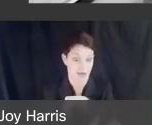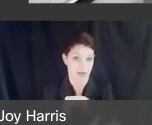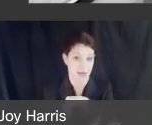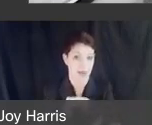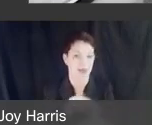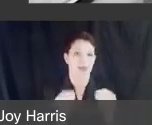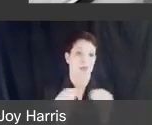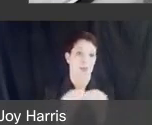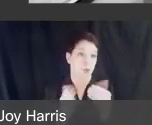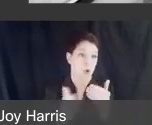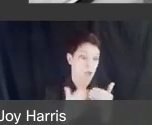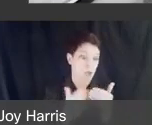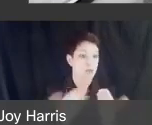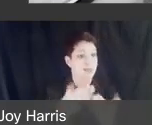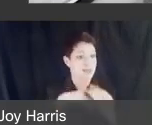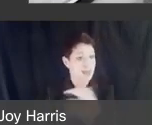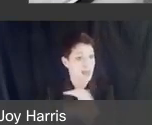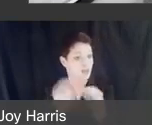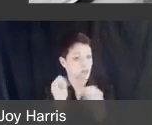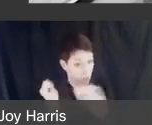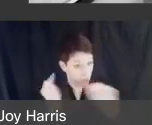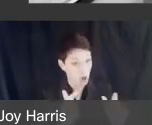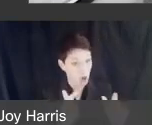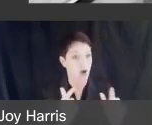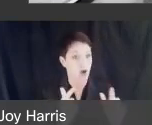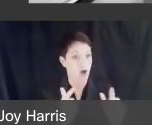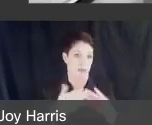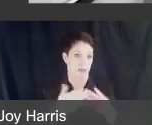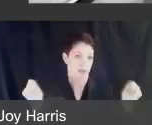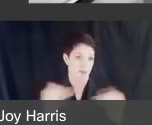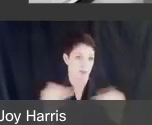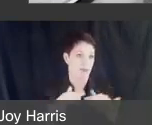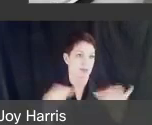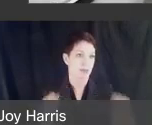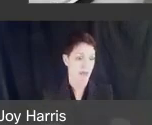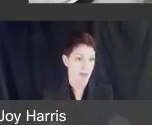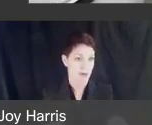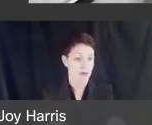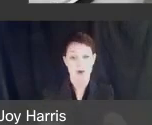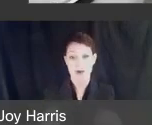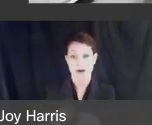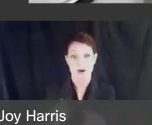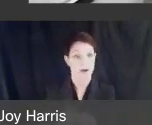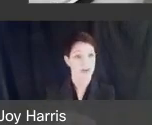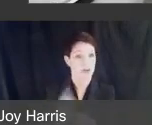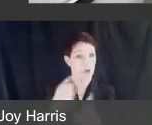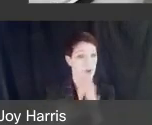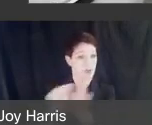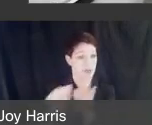accessible for everyone in our community and that we simply do what the state has always asked of us,